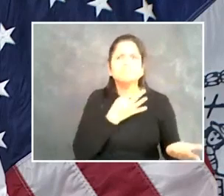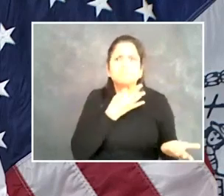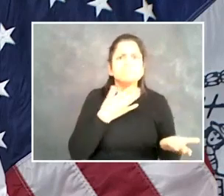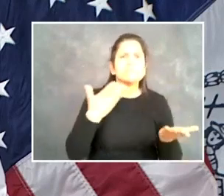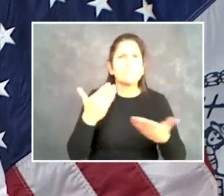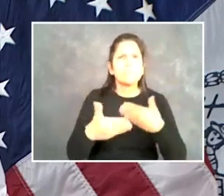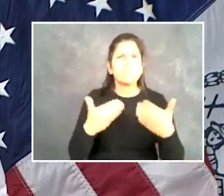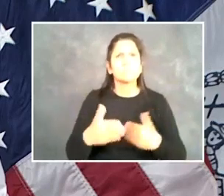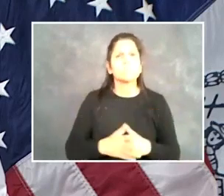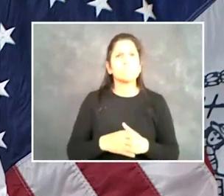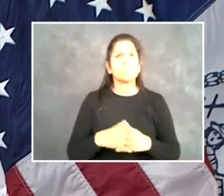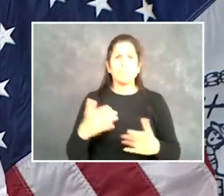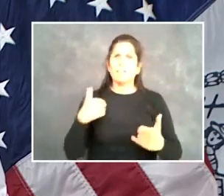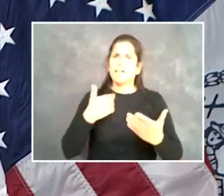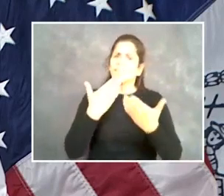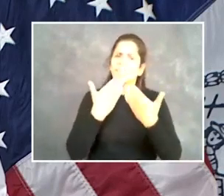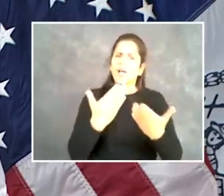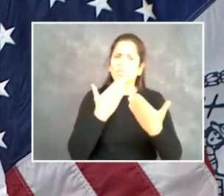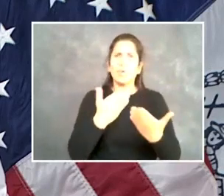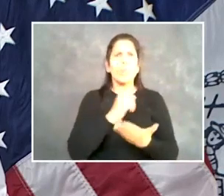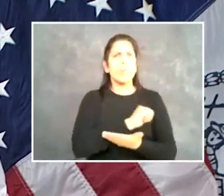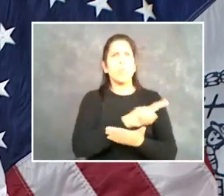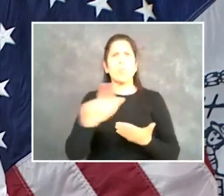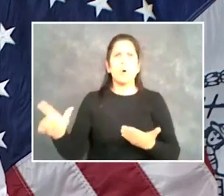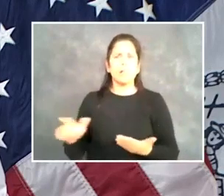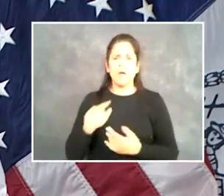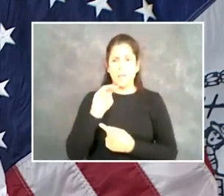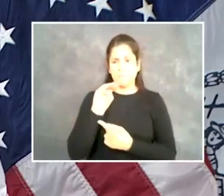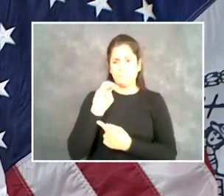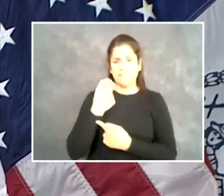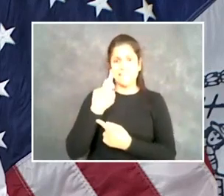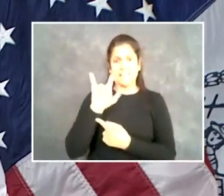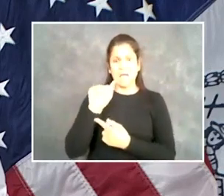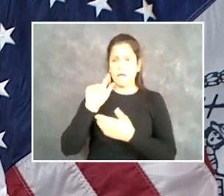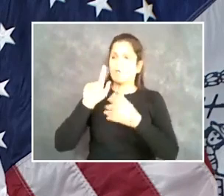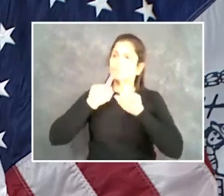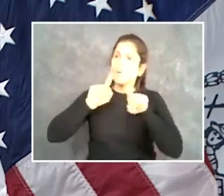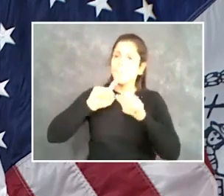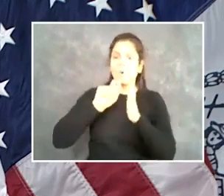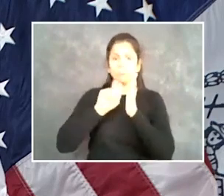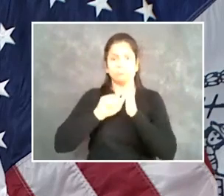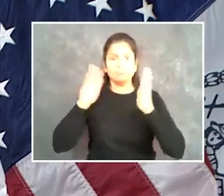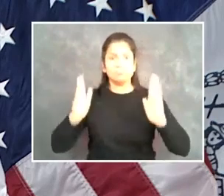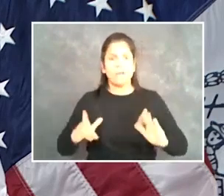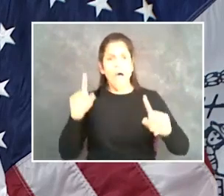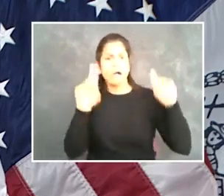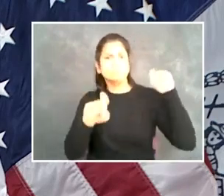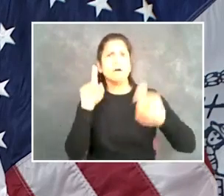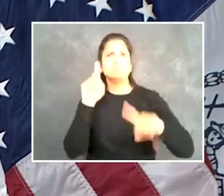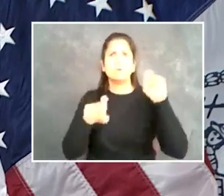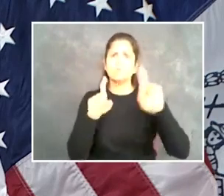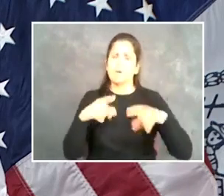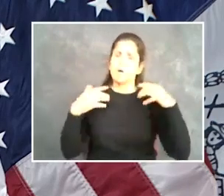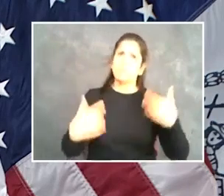ANSWERS TO. SO THANK YOU. I WANT TO THANK EVERYONE IN THE